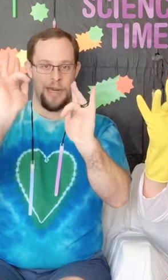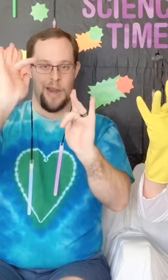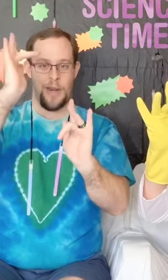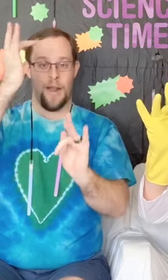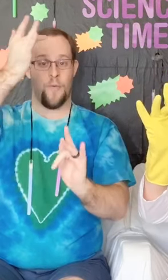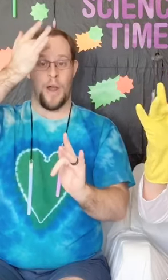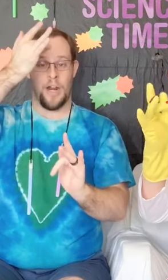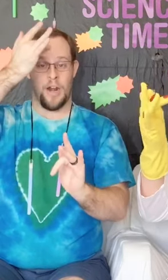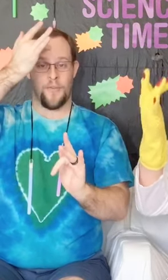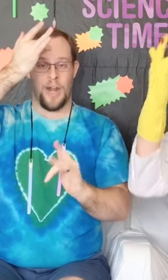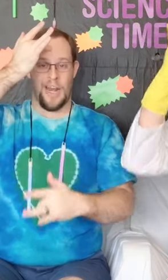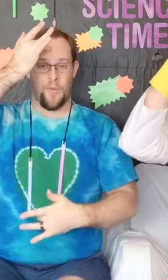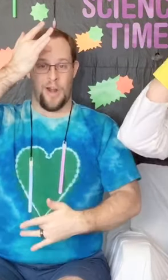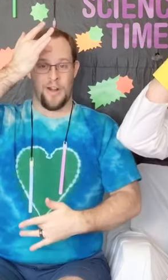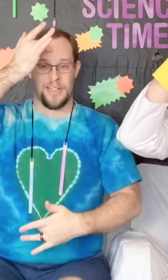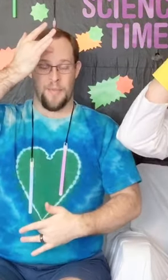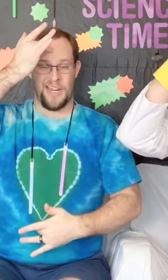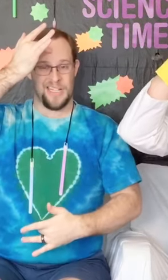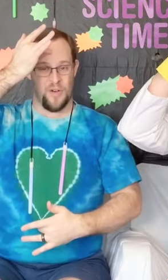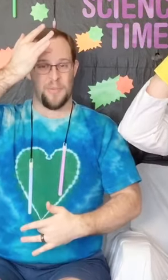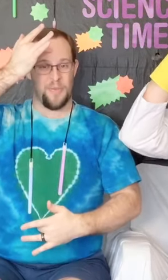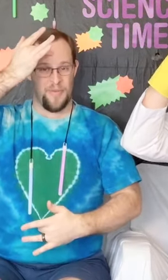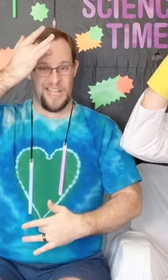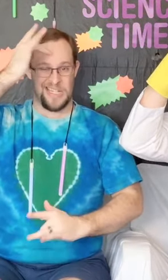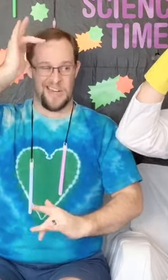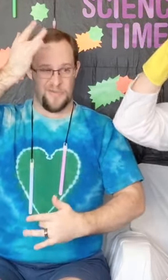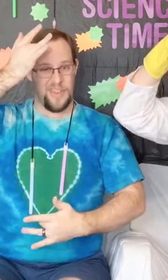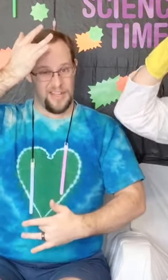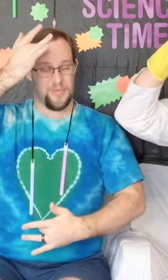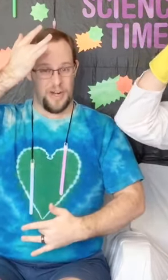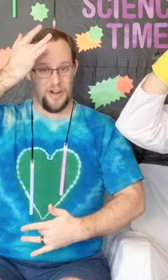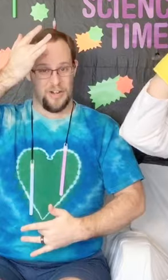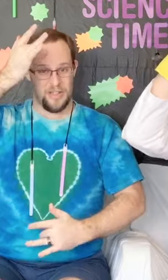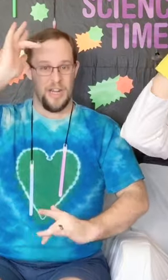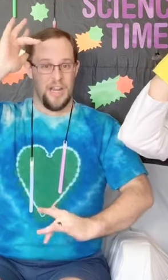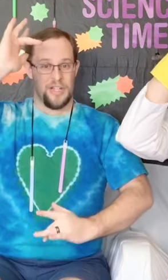We're gonna have one on our forehead and one on our stomach, because normally, when we get sick, that's where it hurts. CALI: Yeah. AARON: So it's just